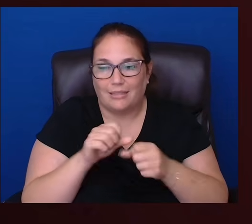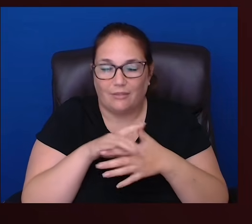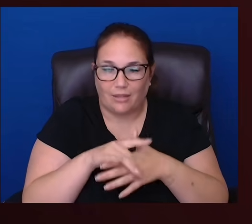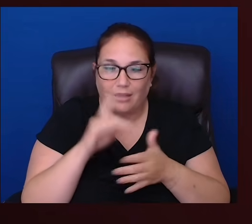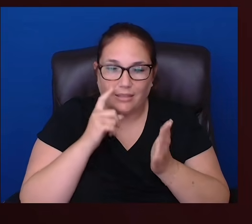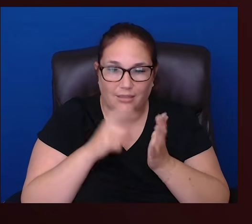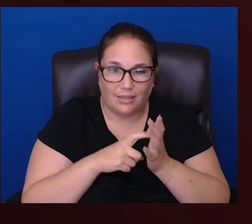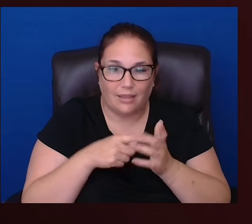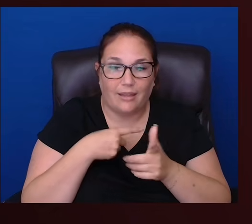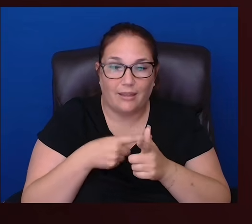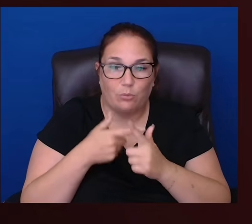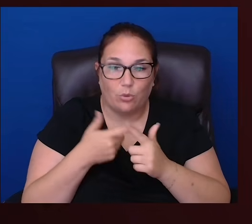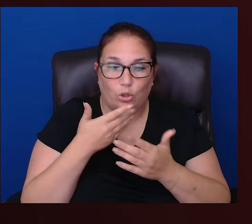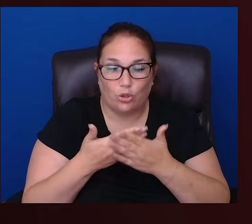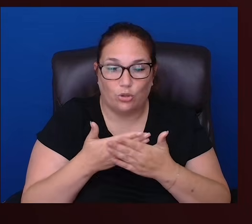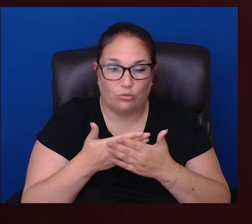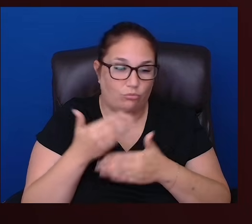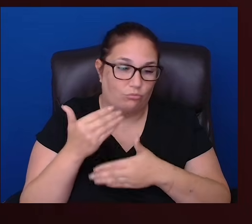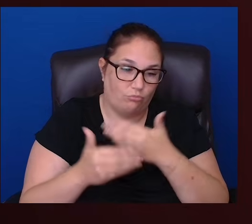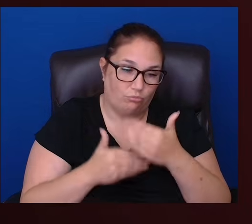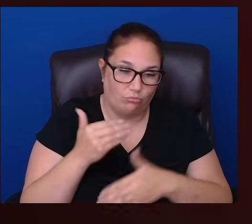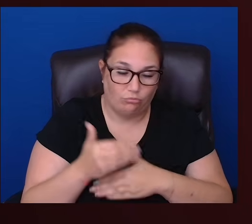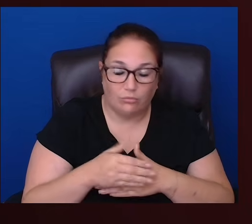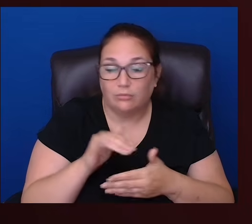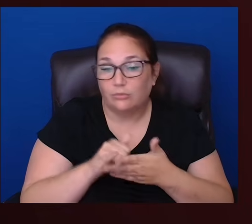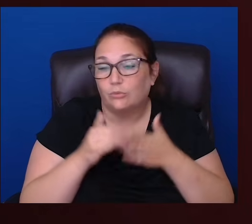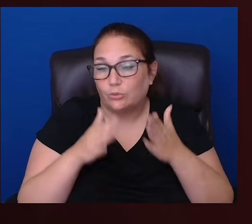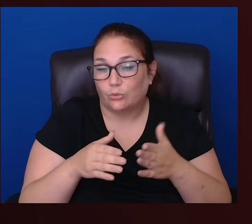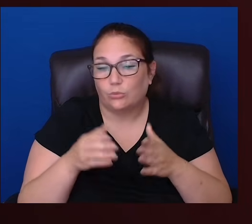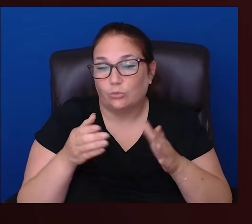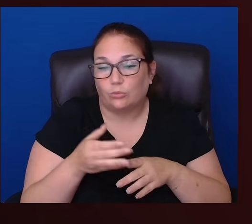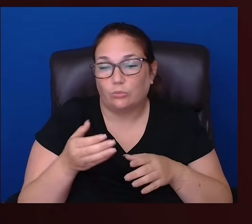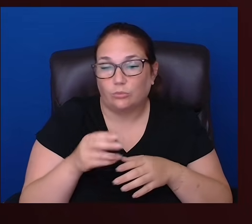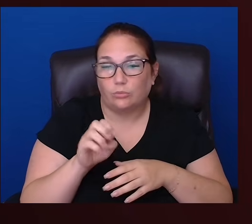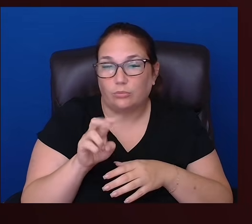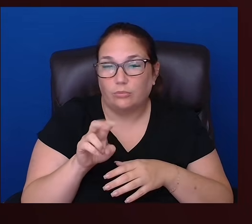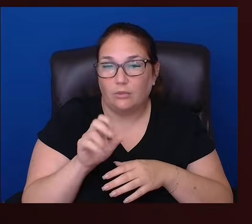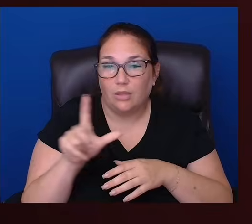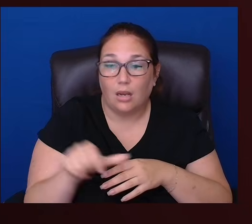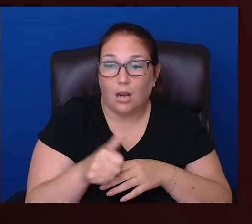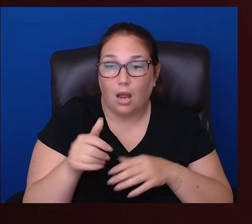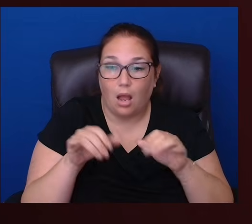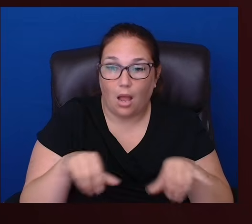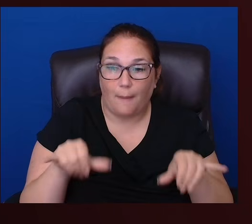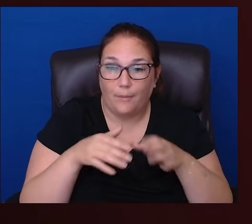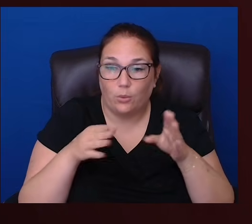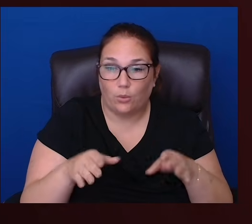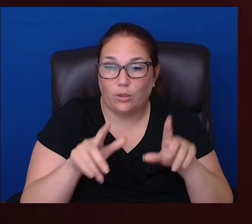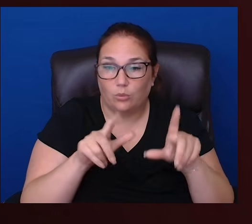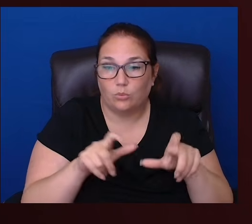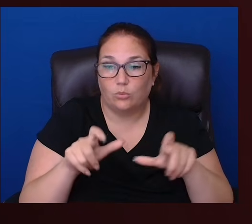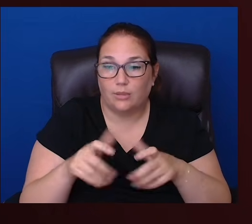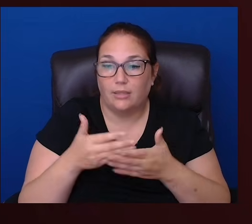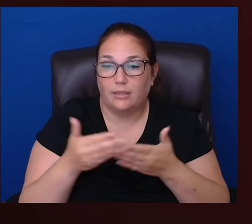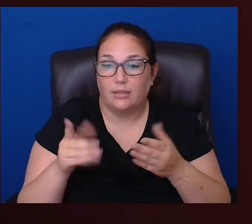So, that's one way that you can use eval. Another common way is to test things about your model,